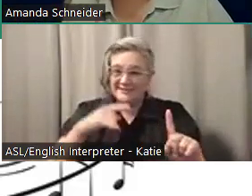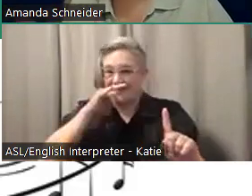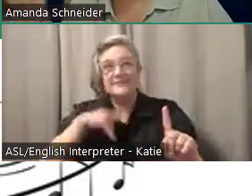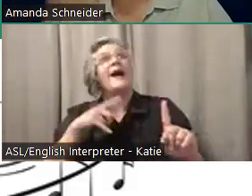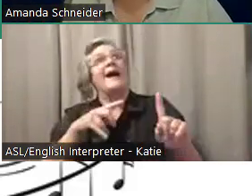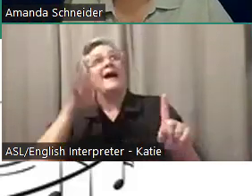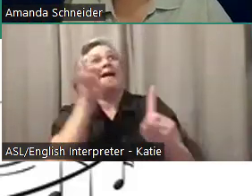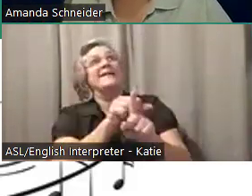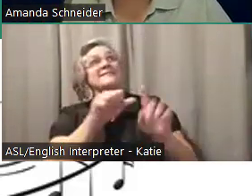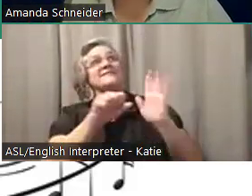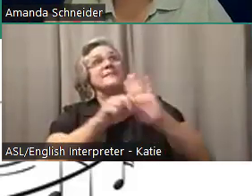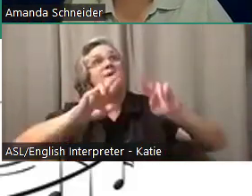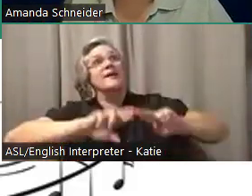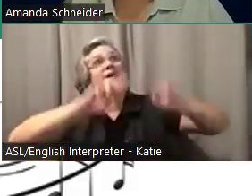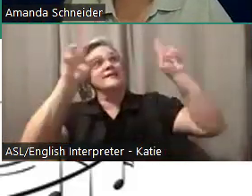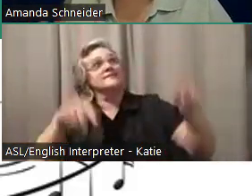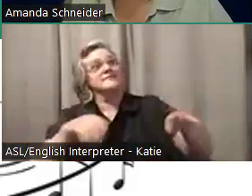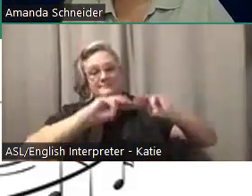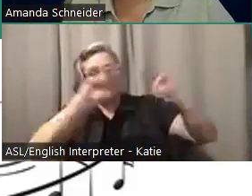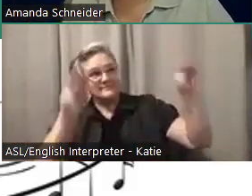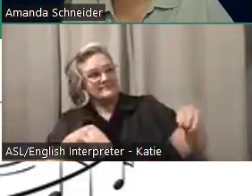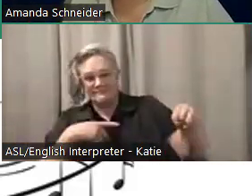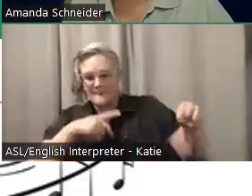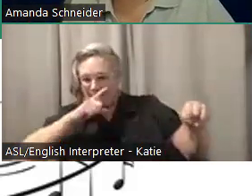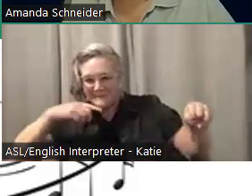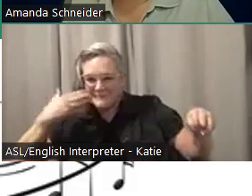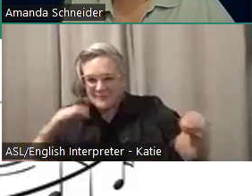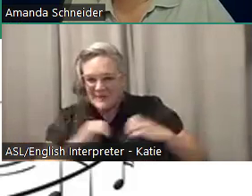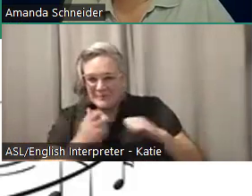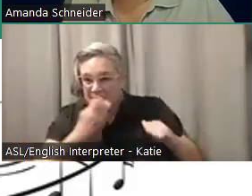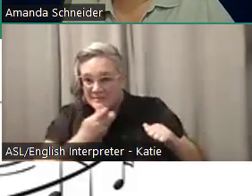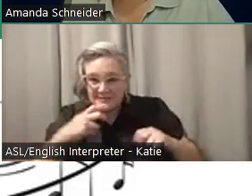the sign before they can even tell you the name of the restaurant, or, um…